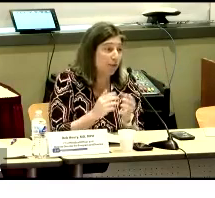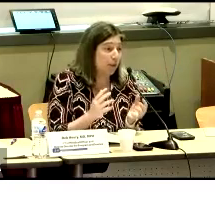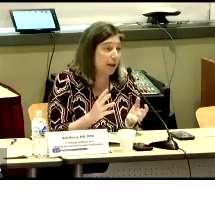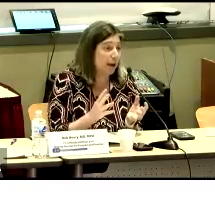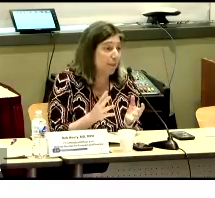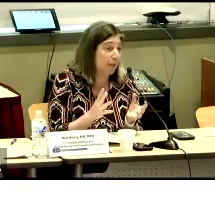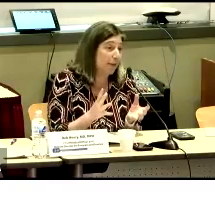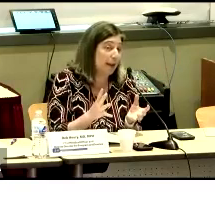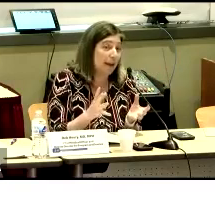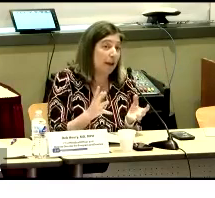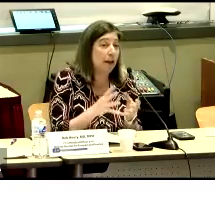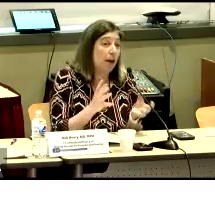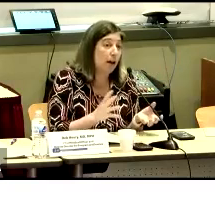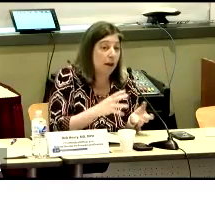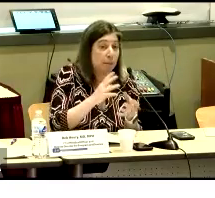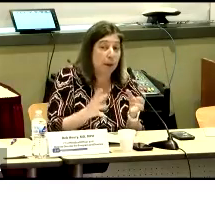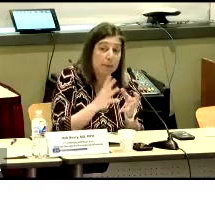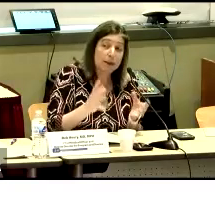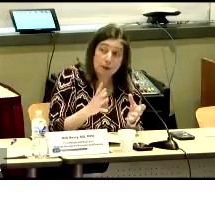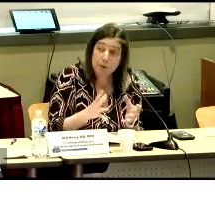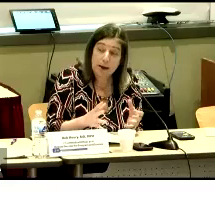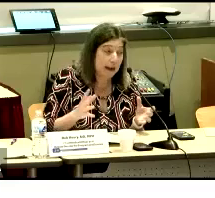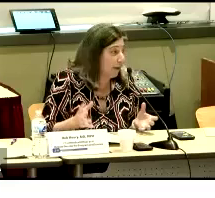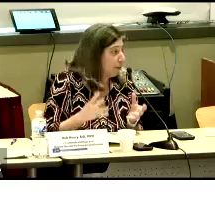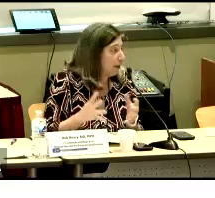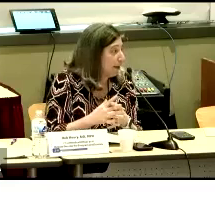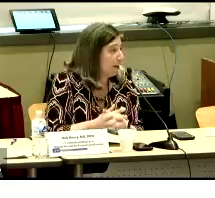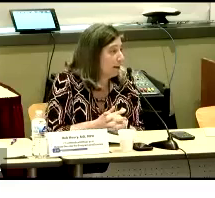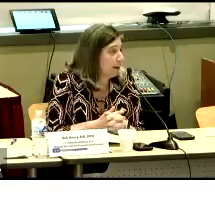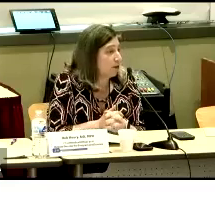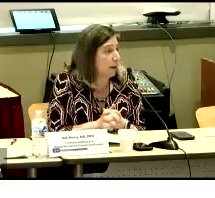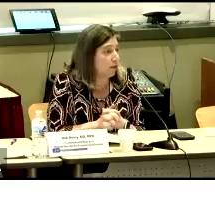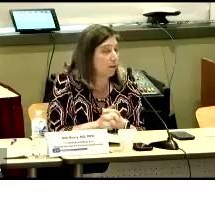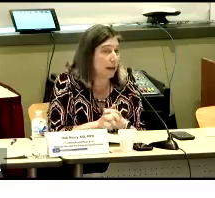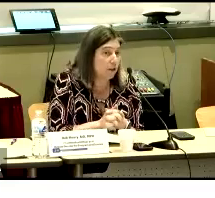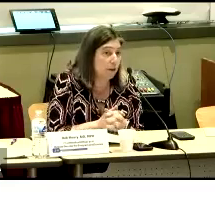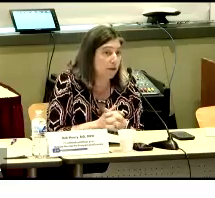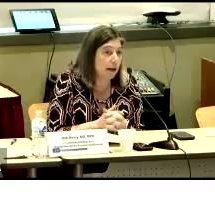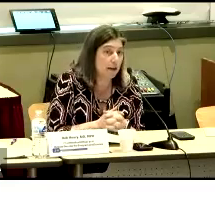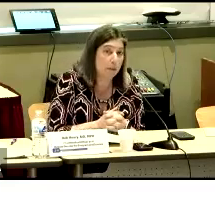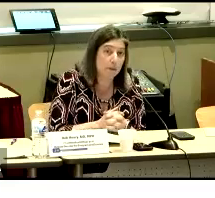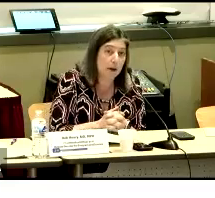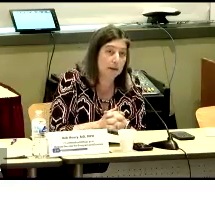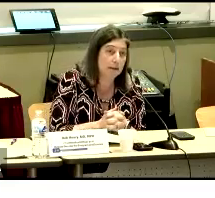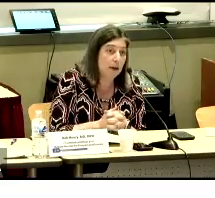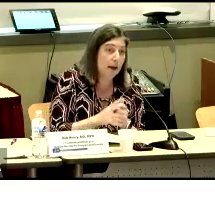That's really, I'd say, a baby unit right now. It's really in its incubation stage, but over the next couple of months,